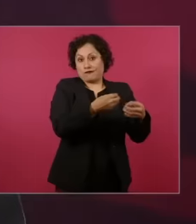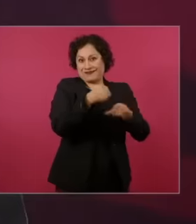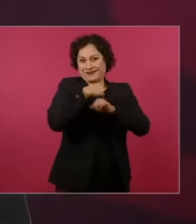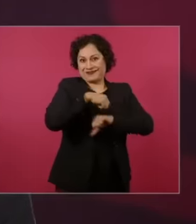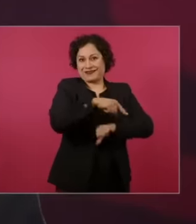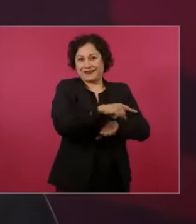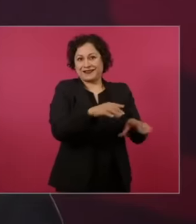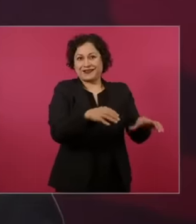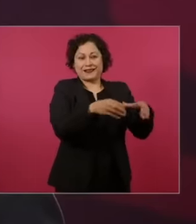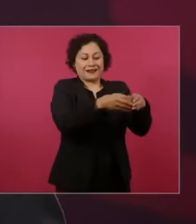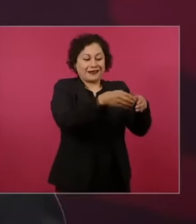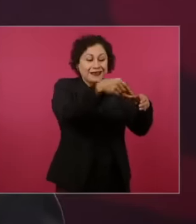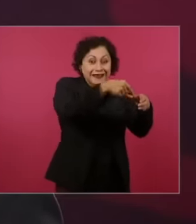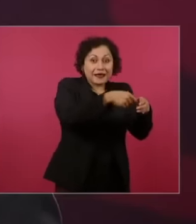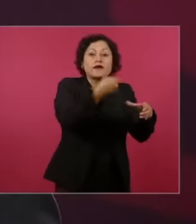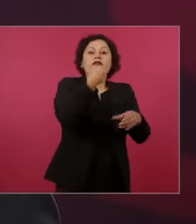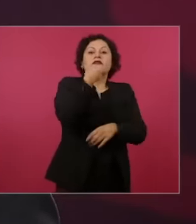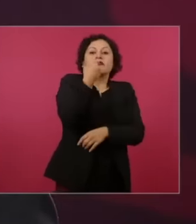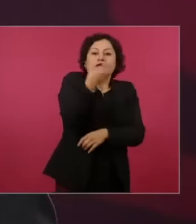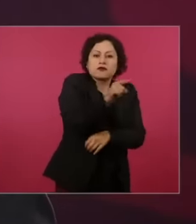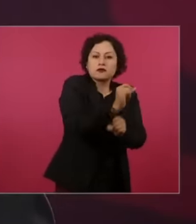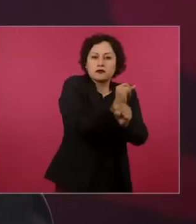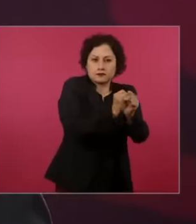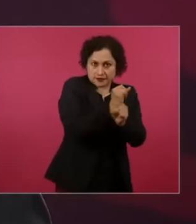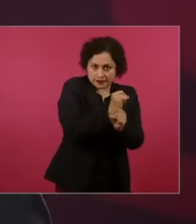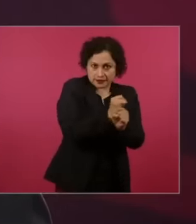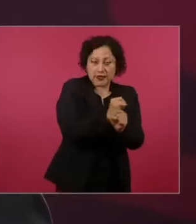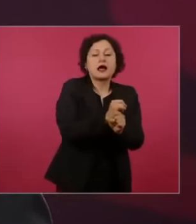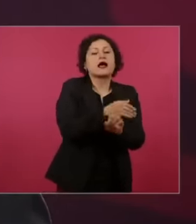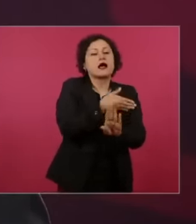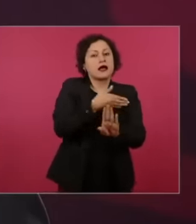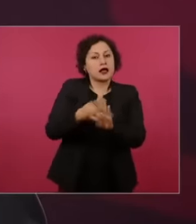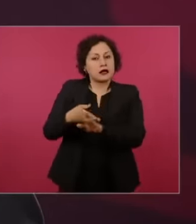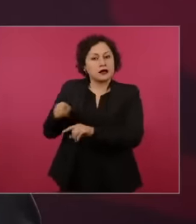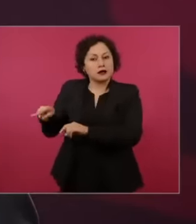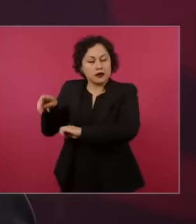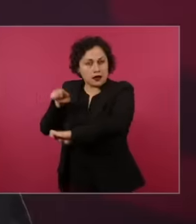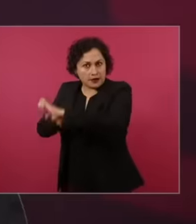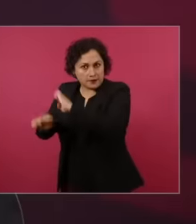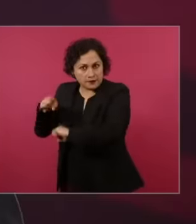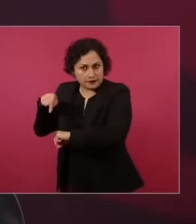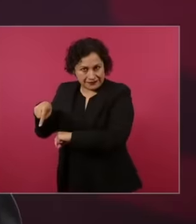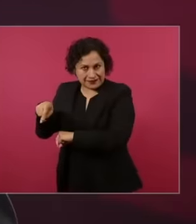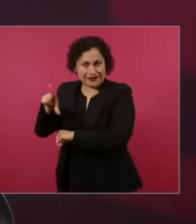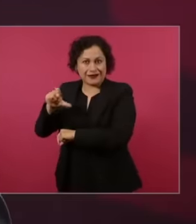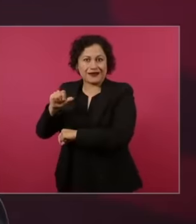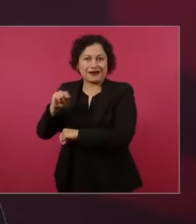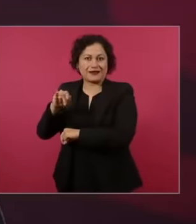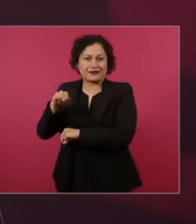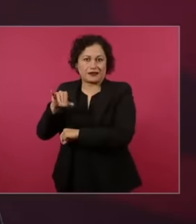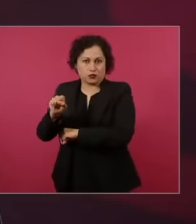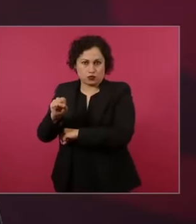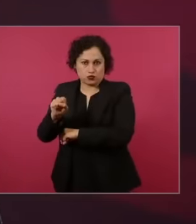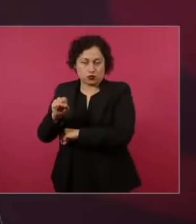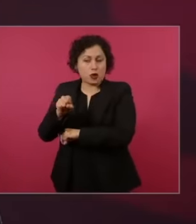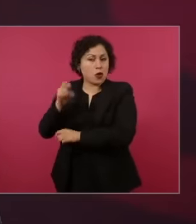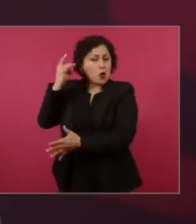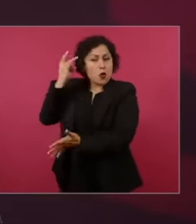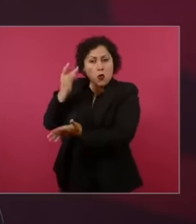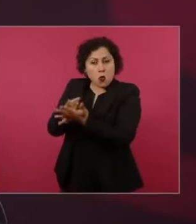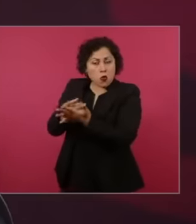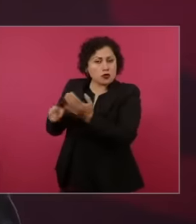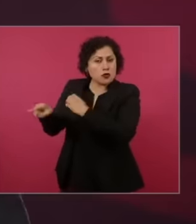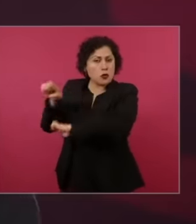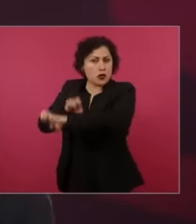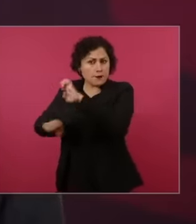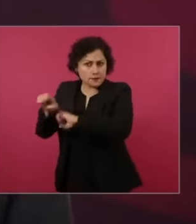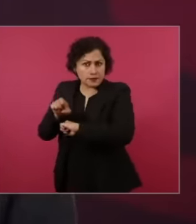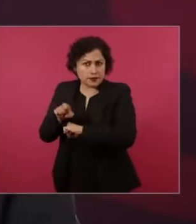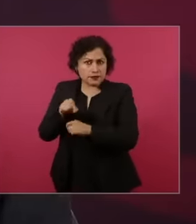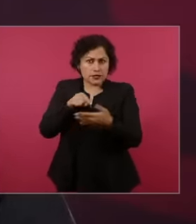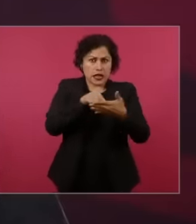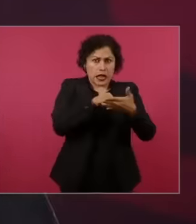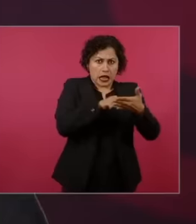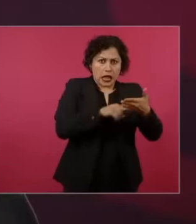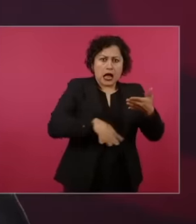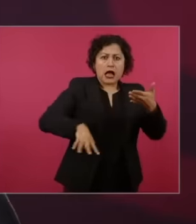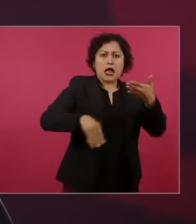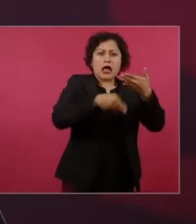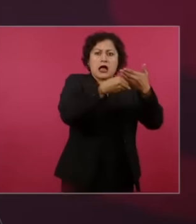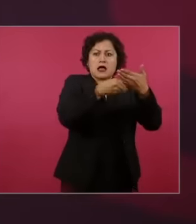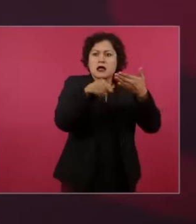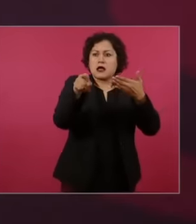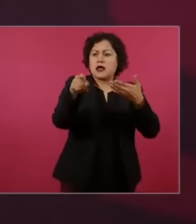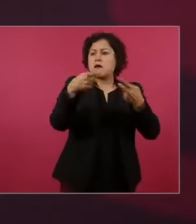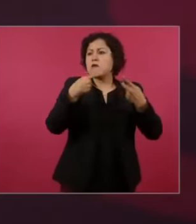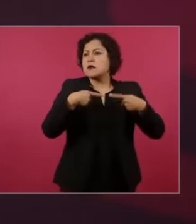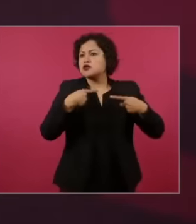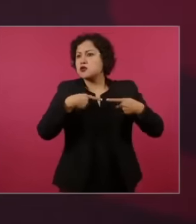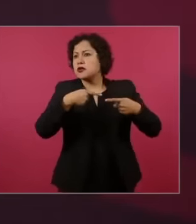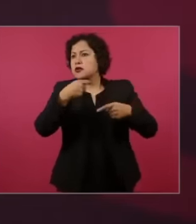Latinus does not include any journalist, communication professional or